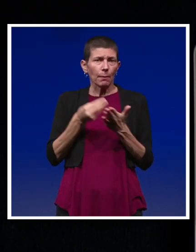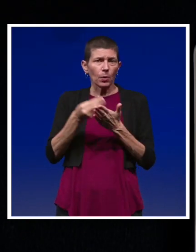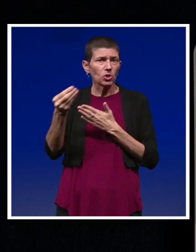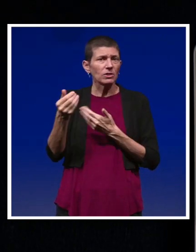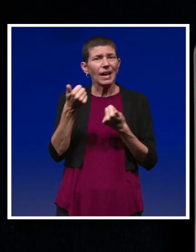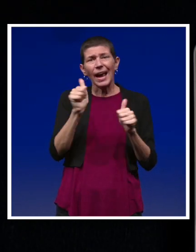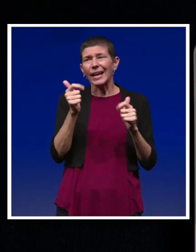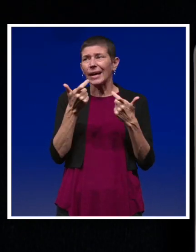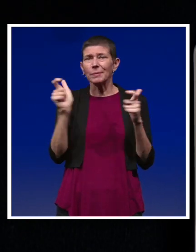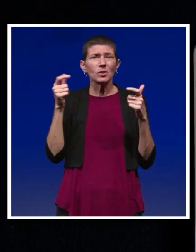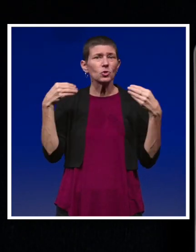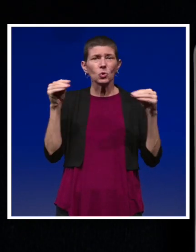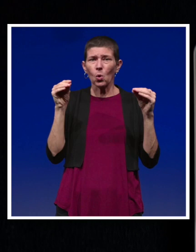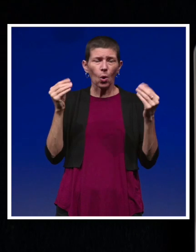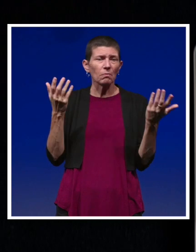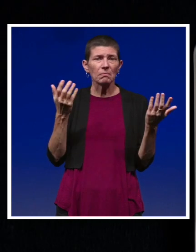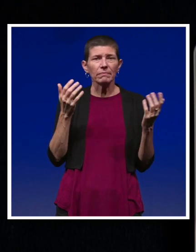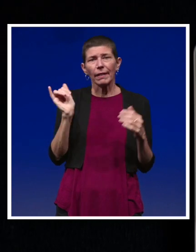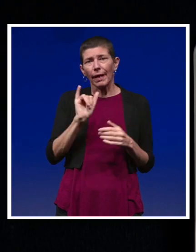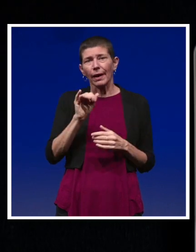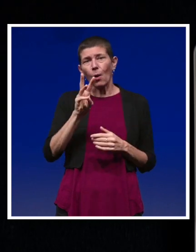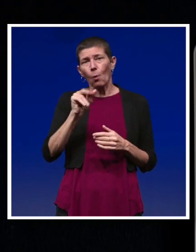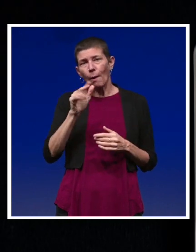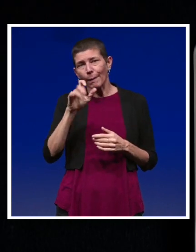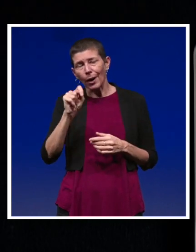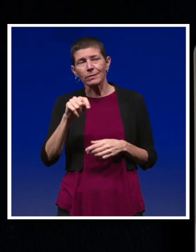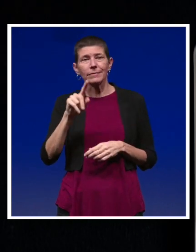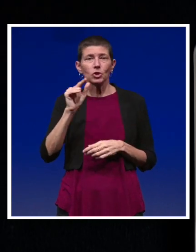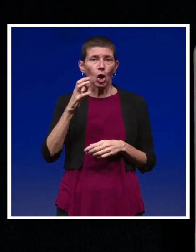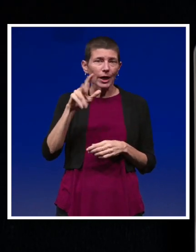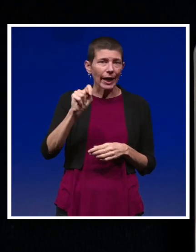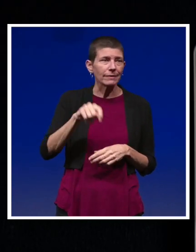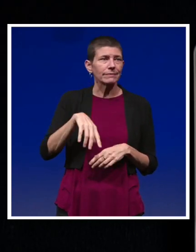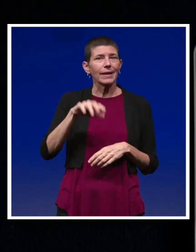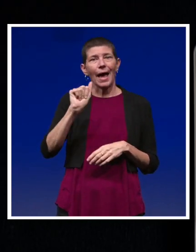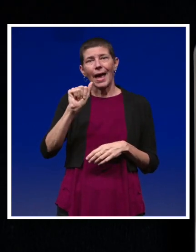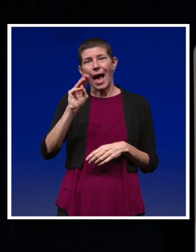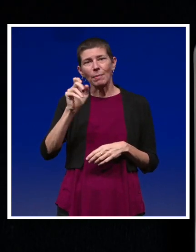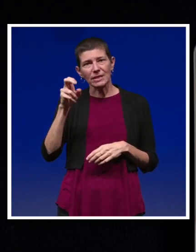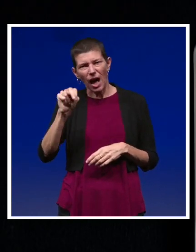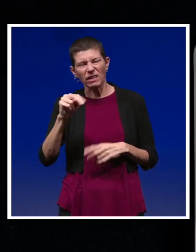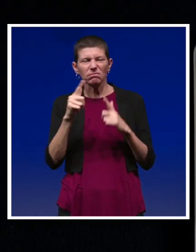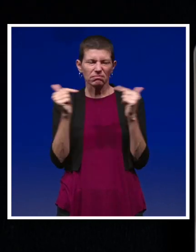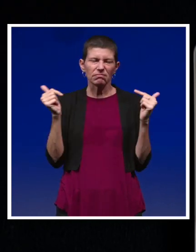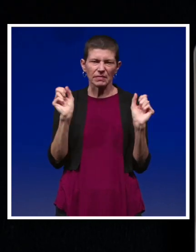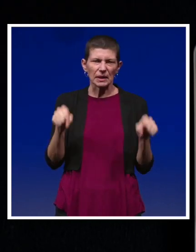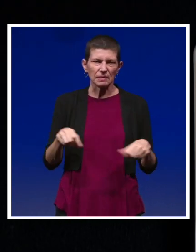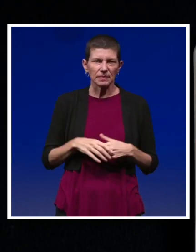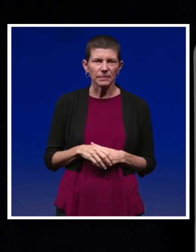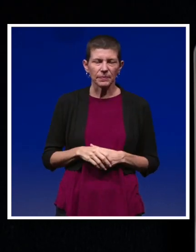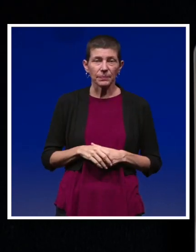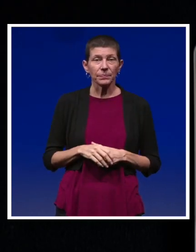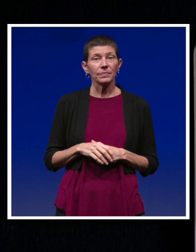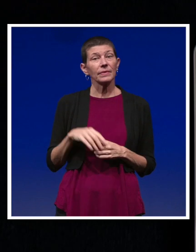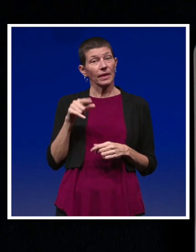A stylus can be purchased at any major retailer like Walmart, Target, Amazon, etc.